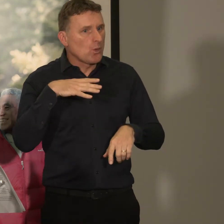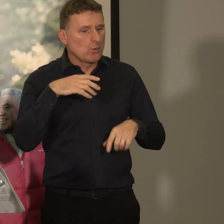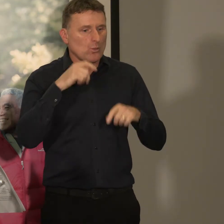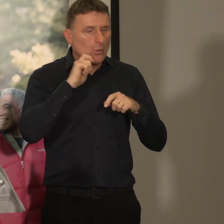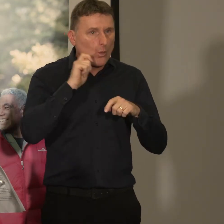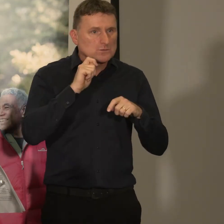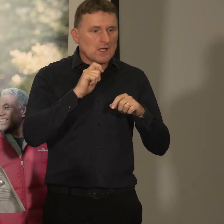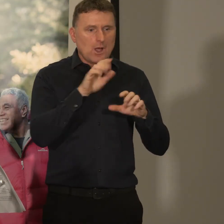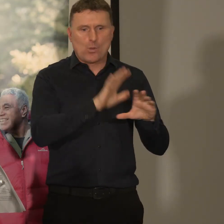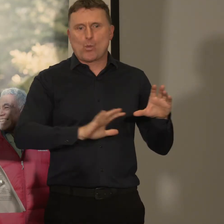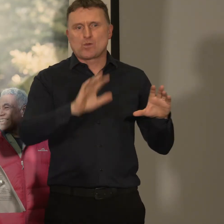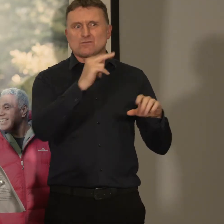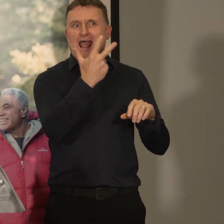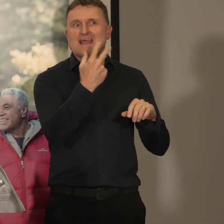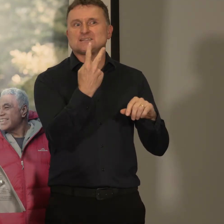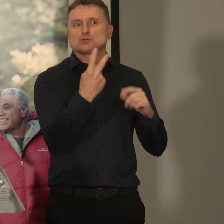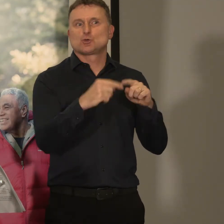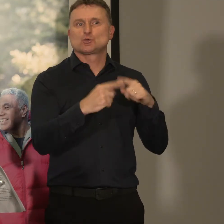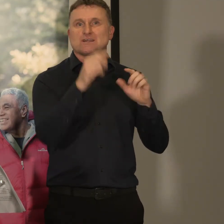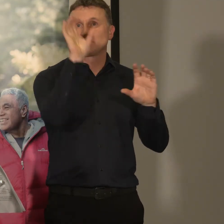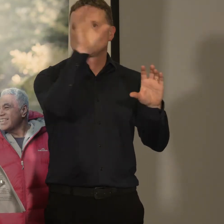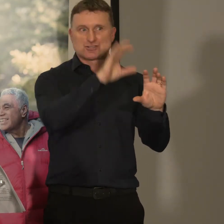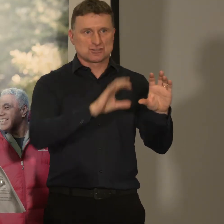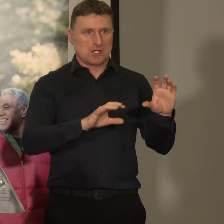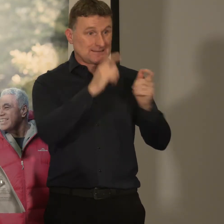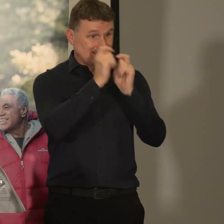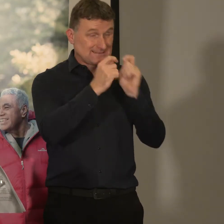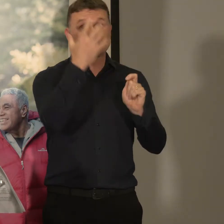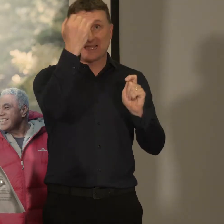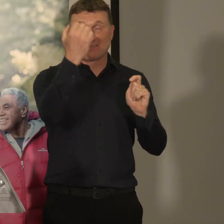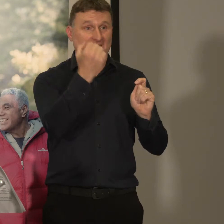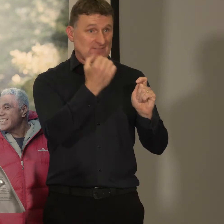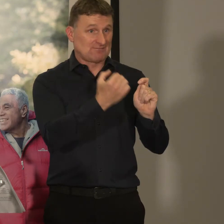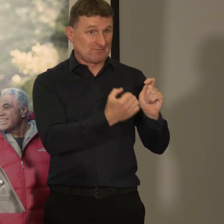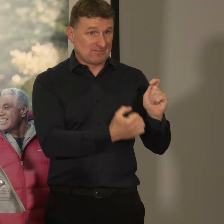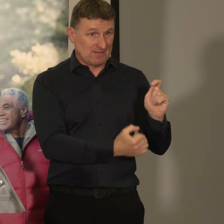most all of the wastewater measurement sites which total 82 across the country for so